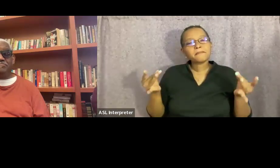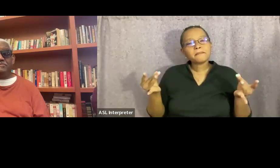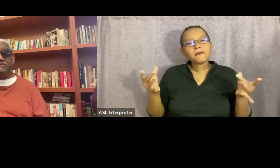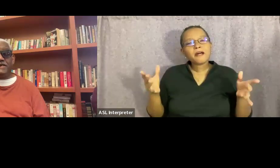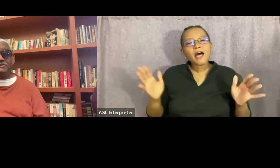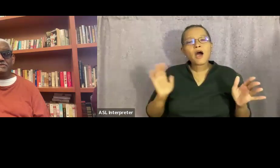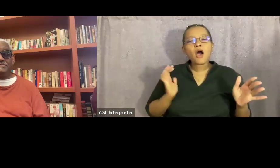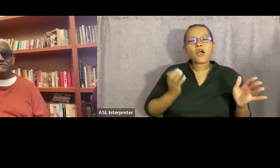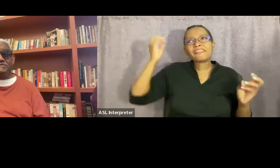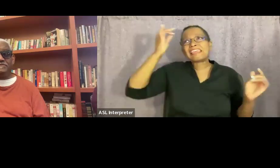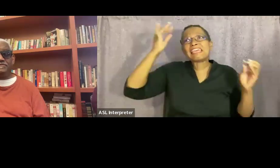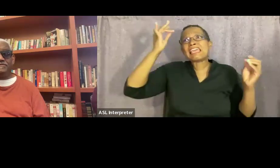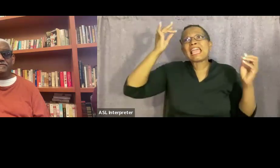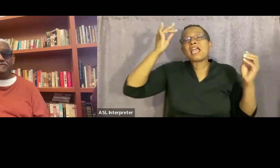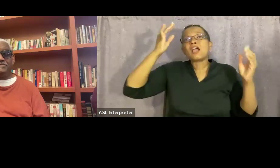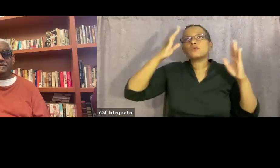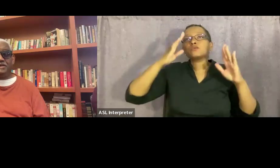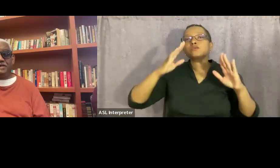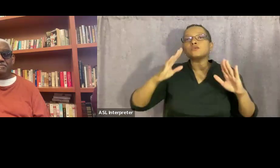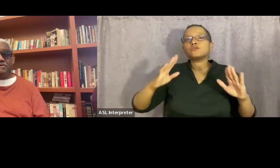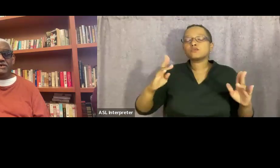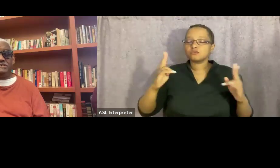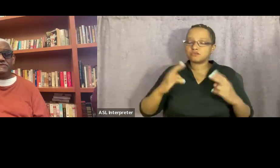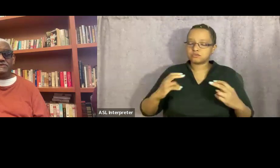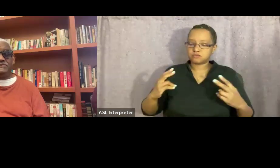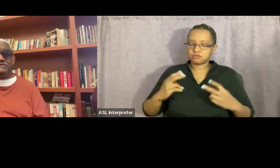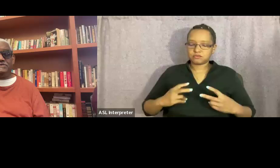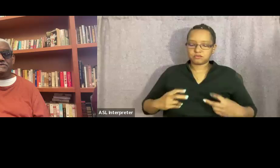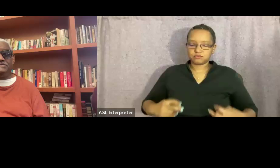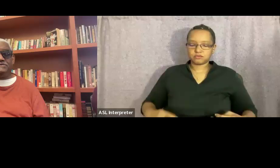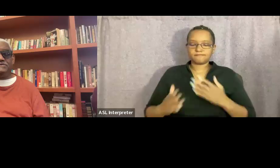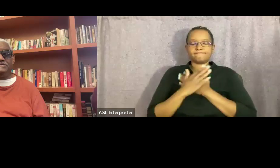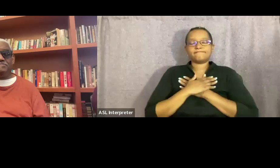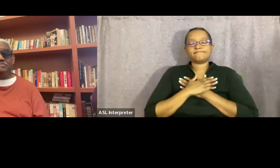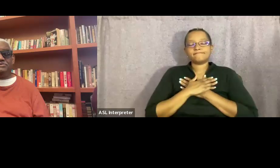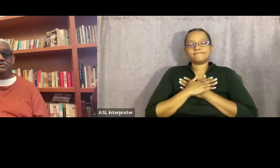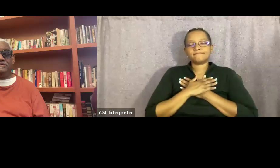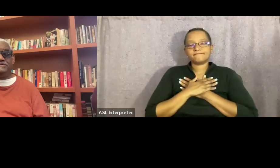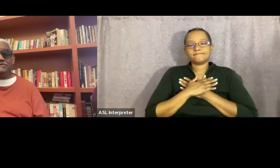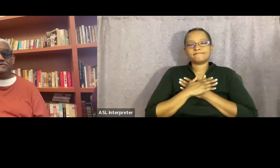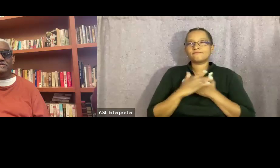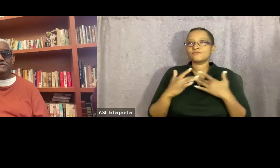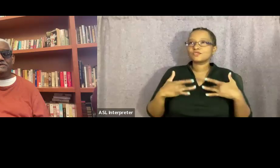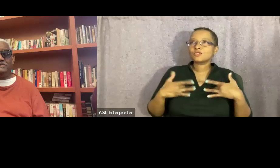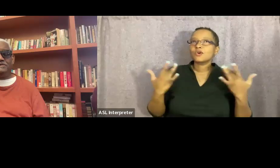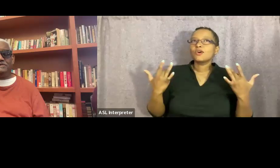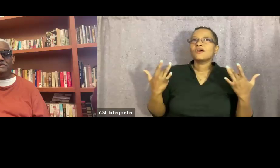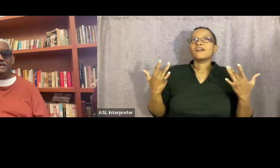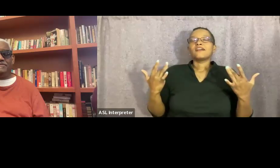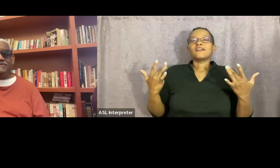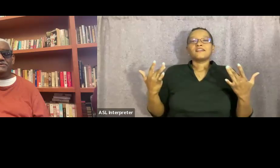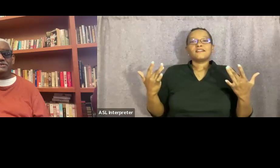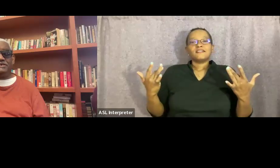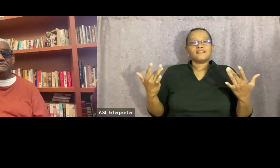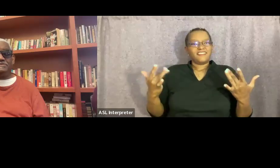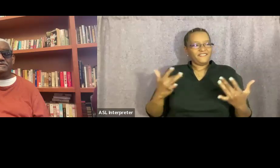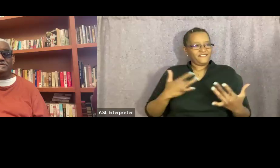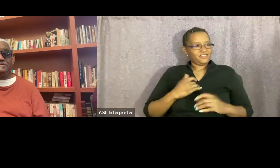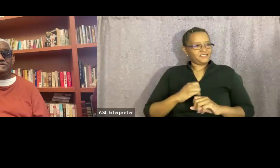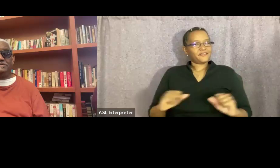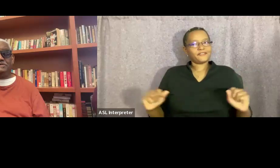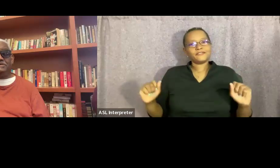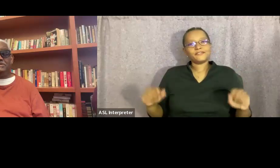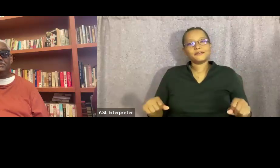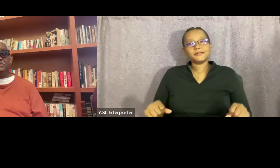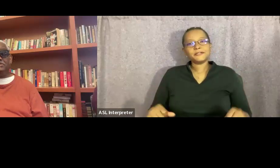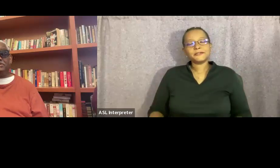be reflective, be restful, be joyful, and feel safe.